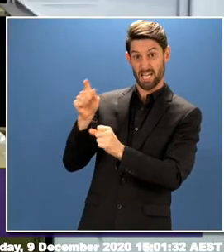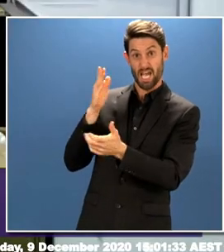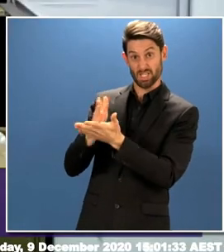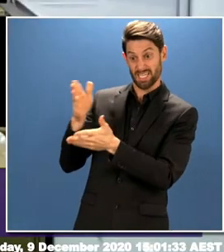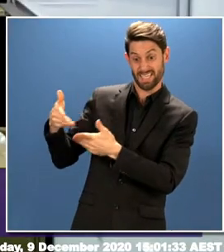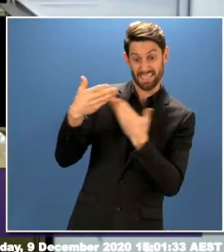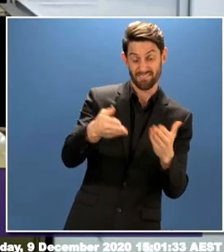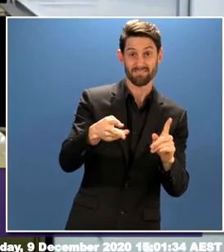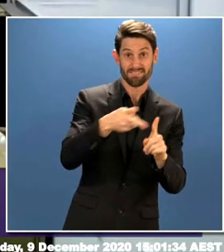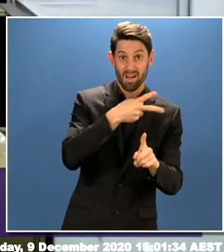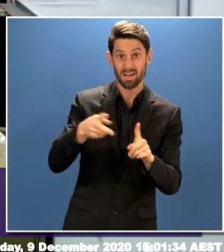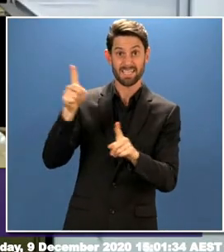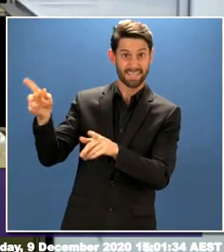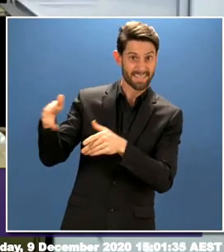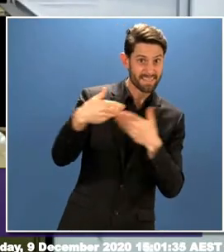violence and abuse of young people?